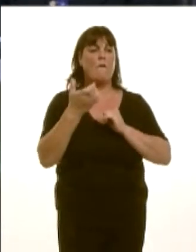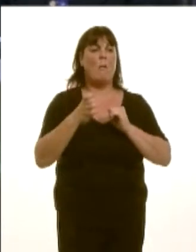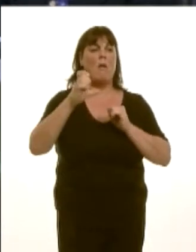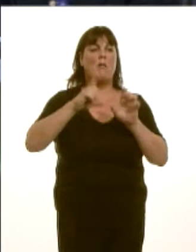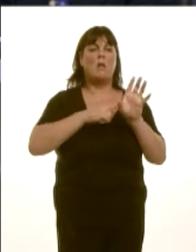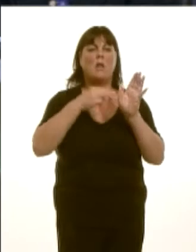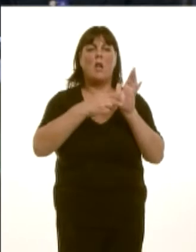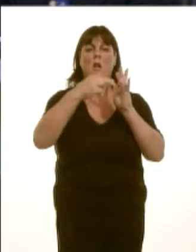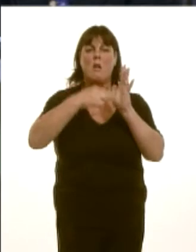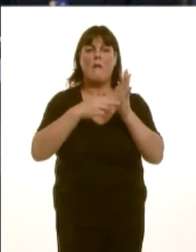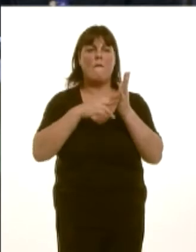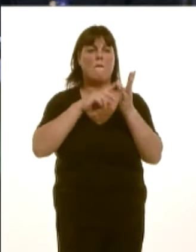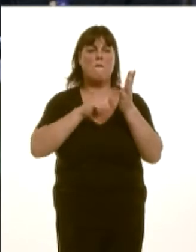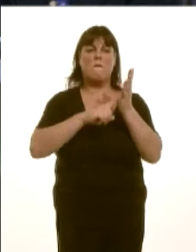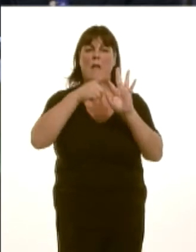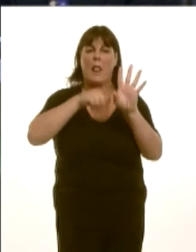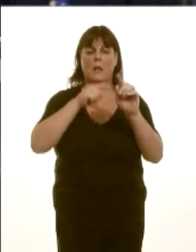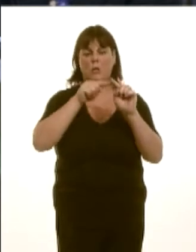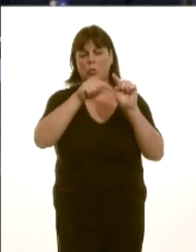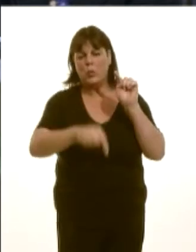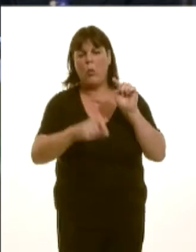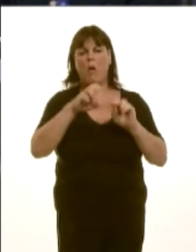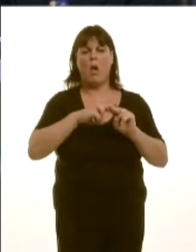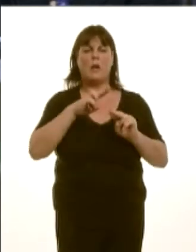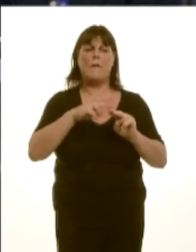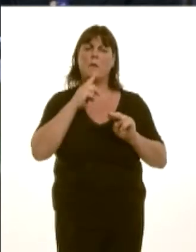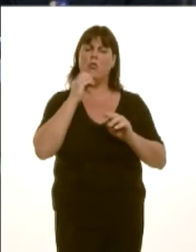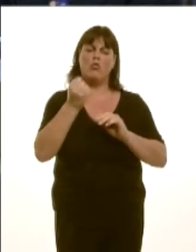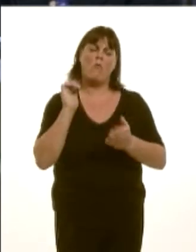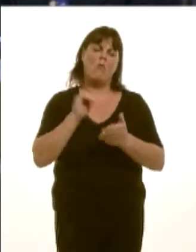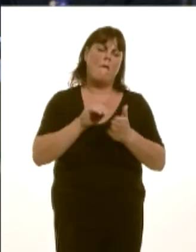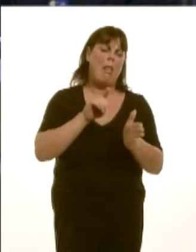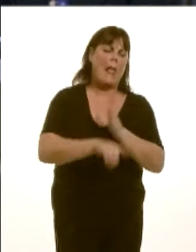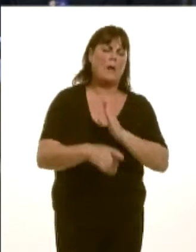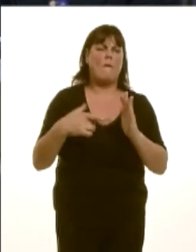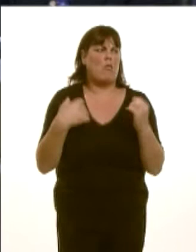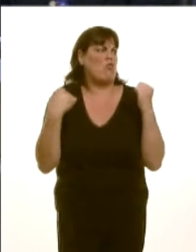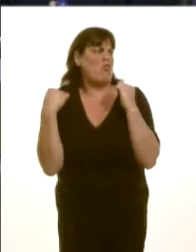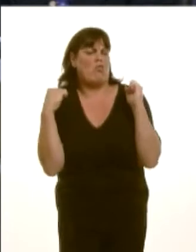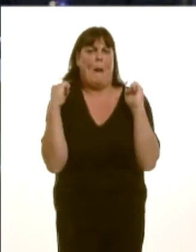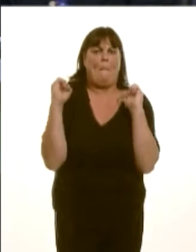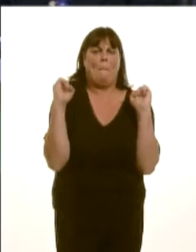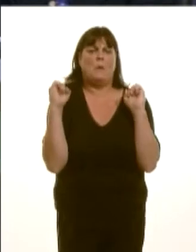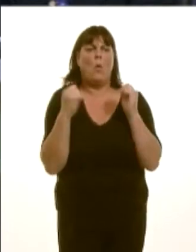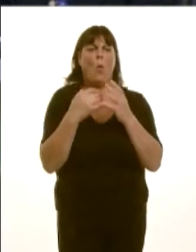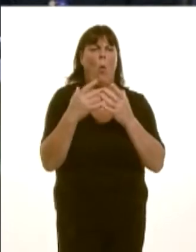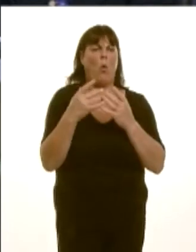Quite often trains are late, they are still very cramped and sometimes they are in poor condition. This is totally unacceptable.